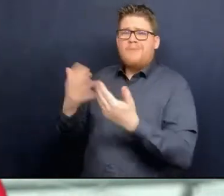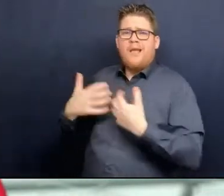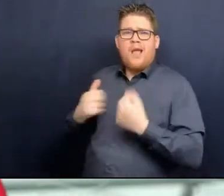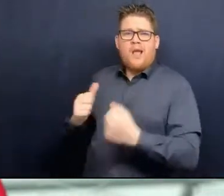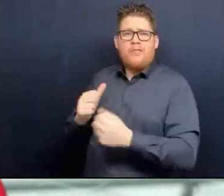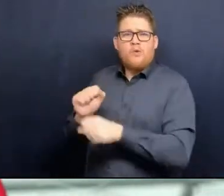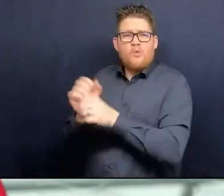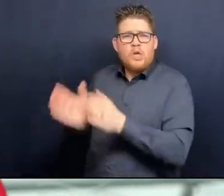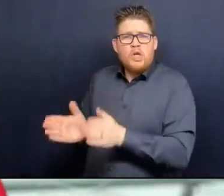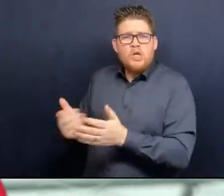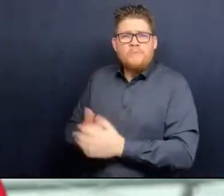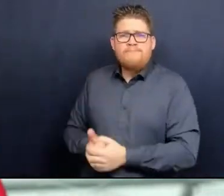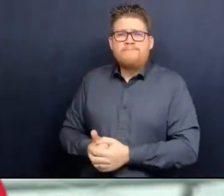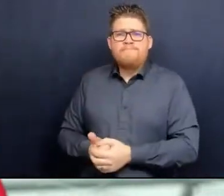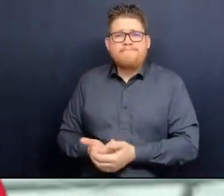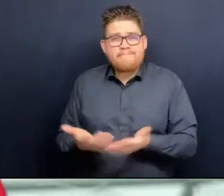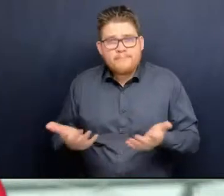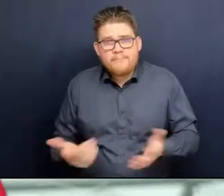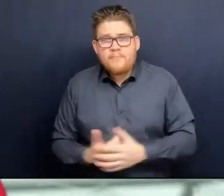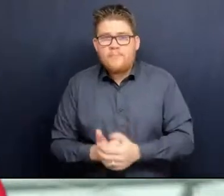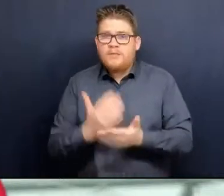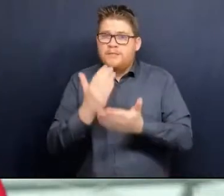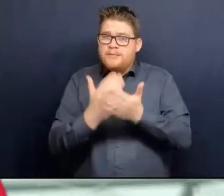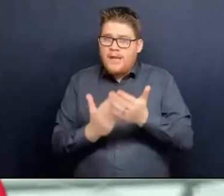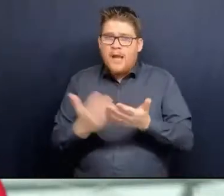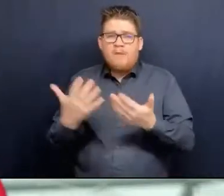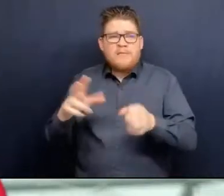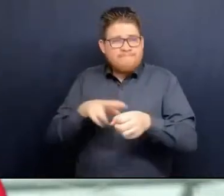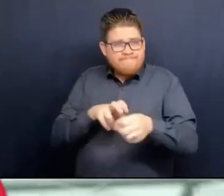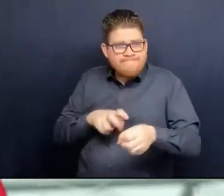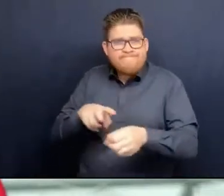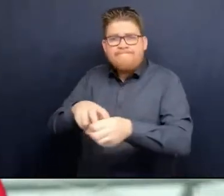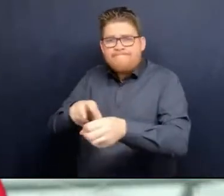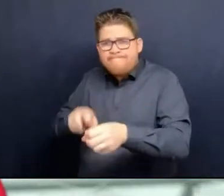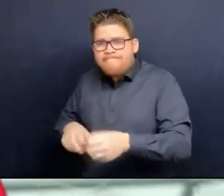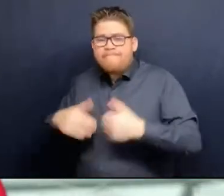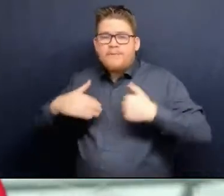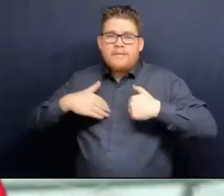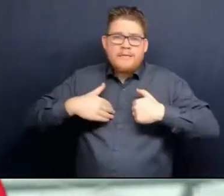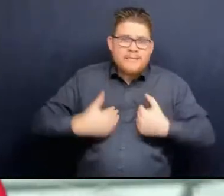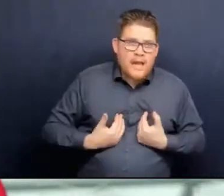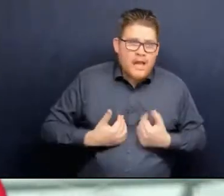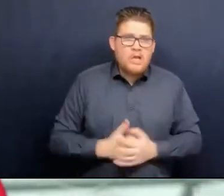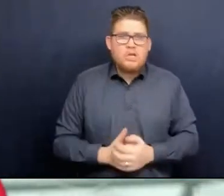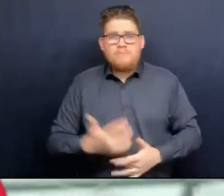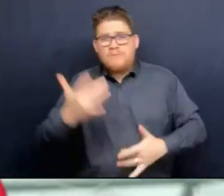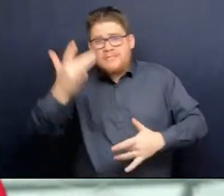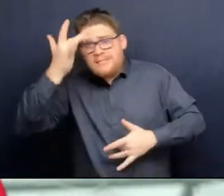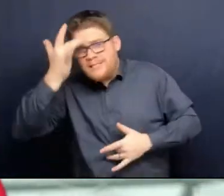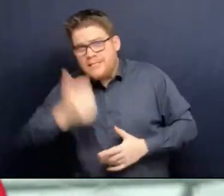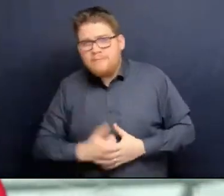particular, You know, we have lost people because of being